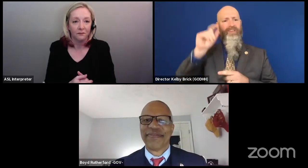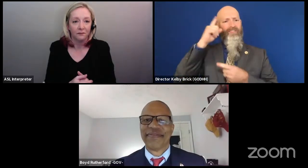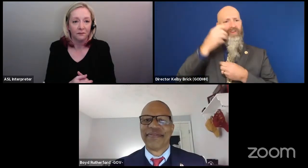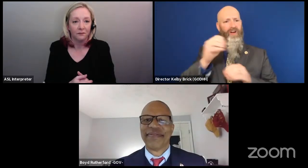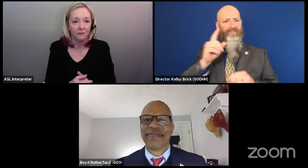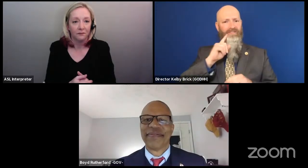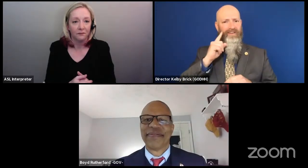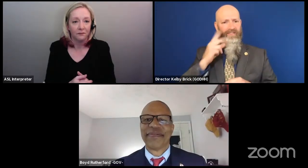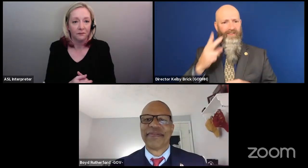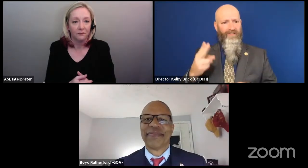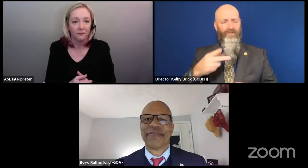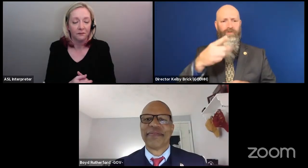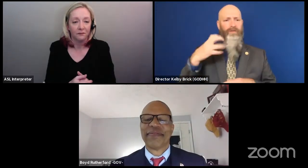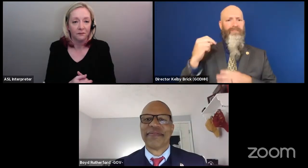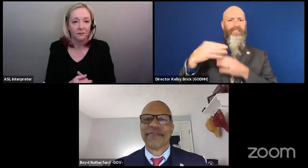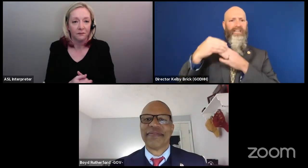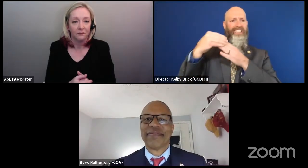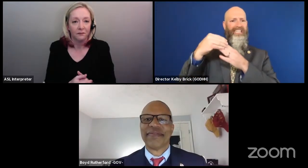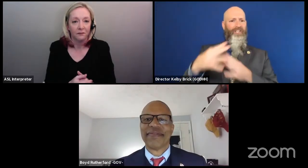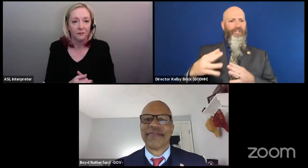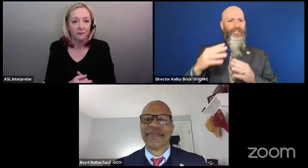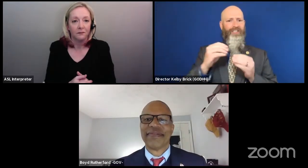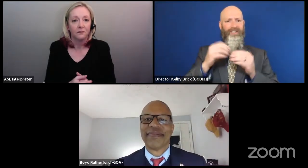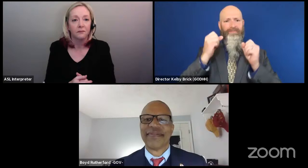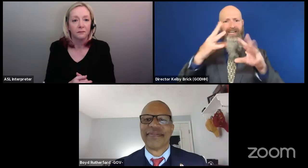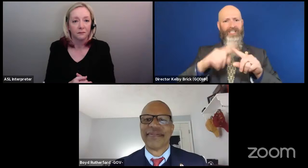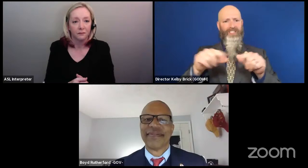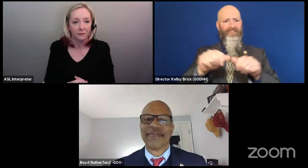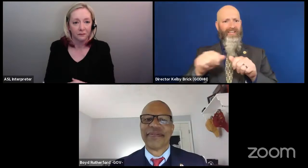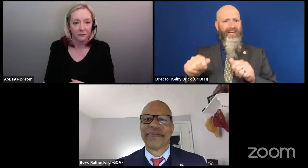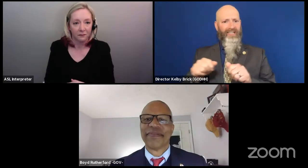hearing community. Thank you for your support for the Governor's Office for Deaf and Hard